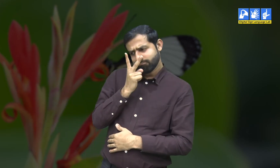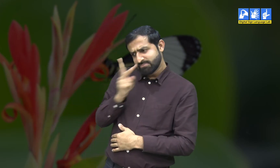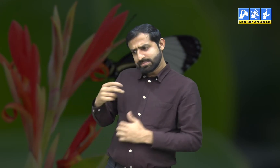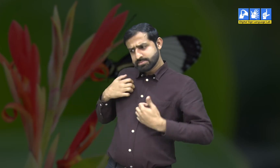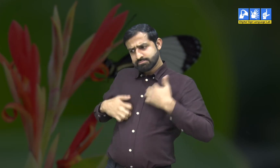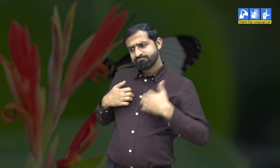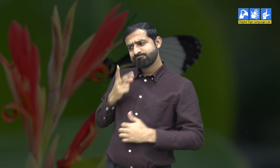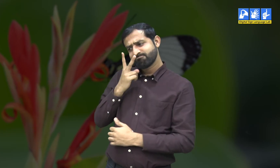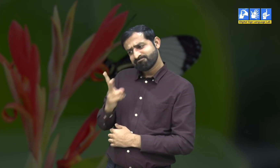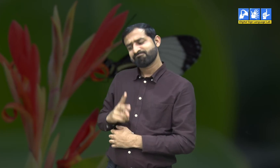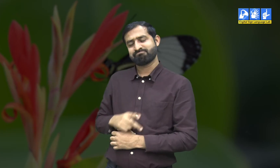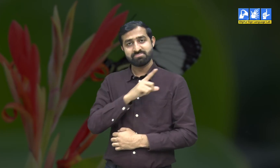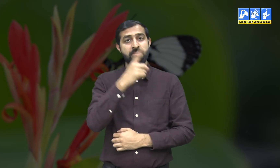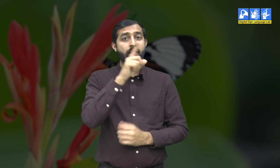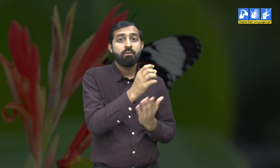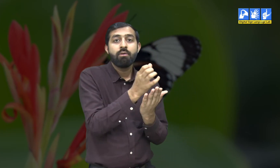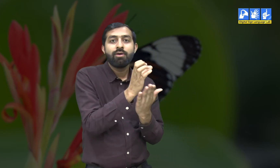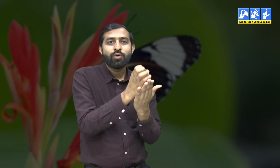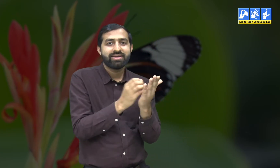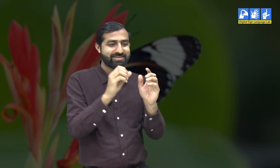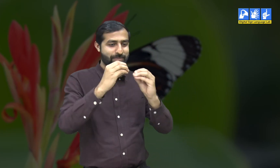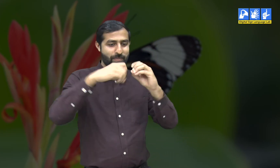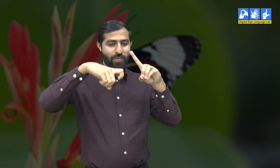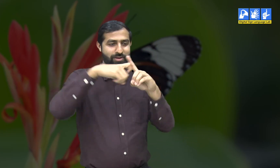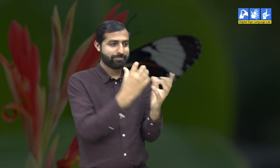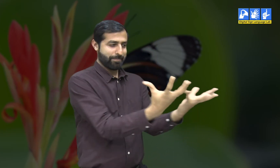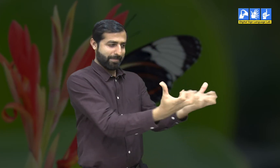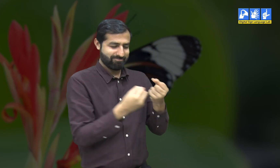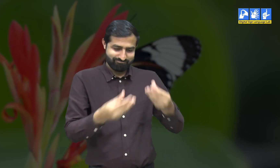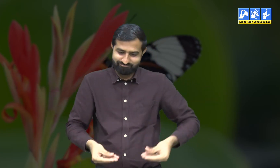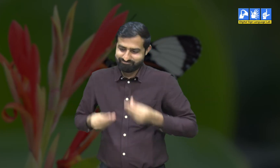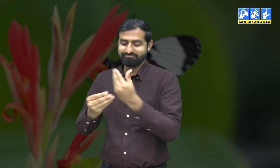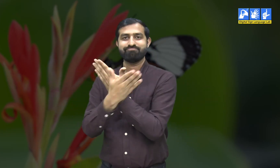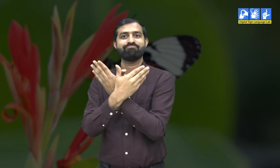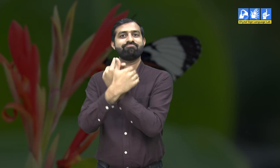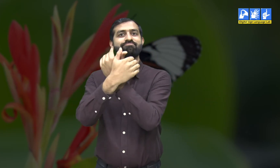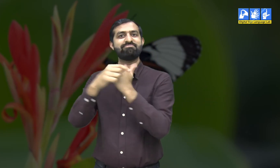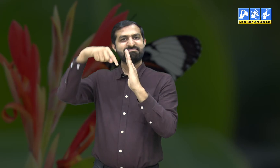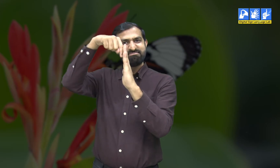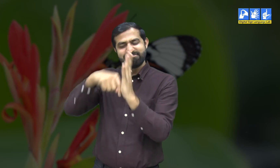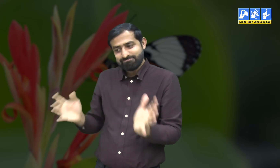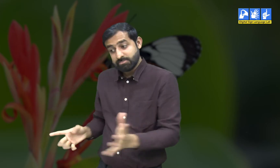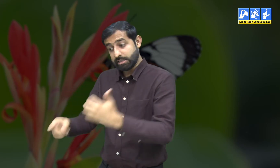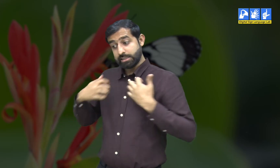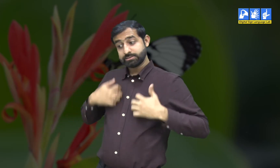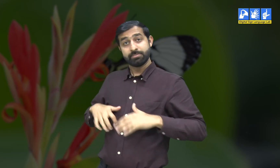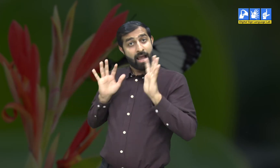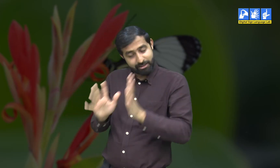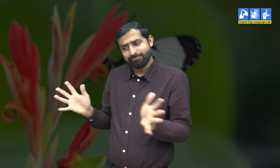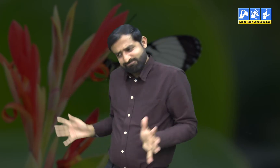She encouraged his interest in learning and bought him the book named ''The Travels of Monarch X''